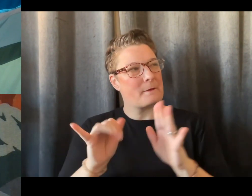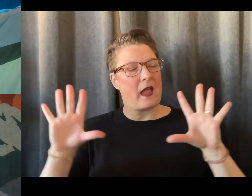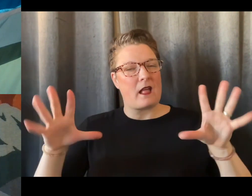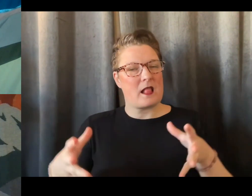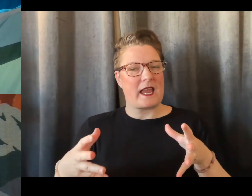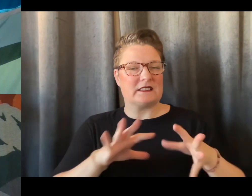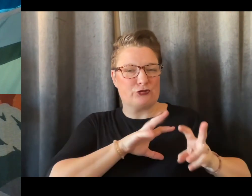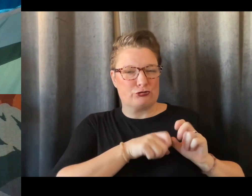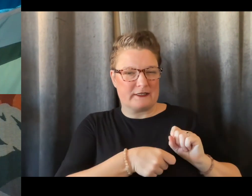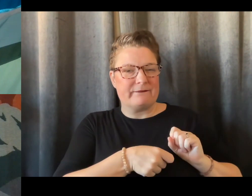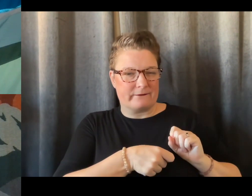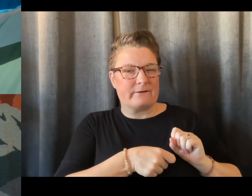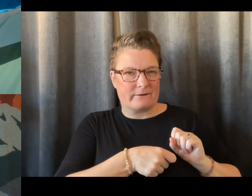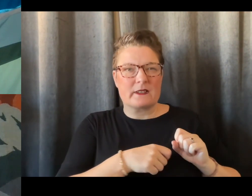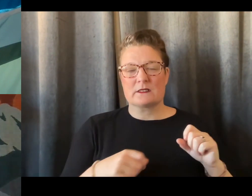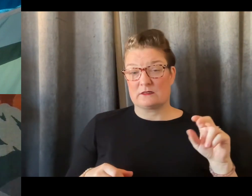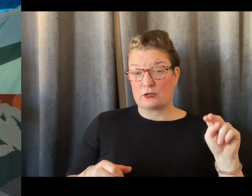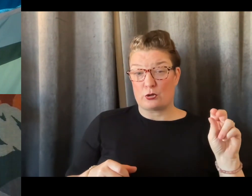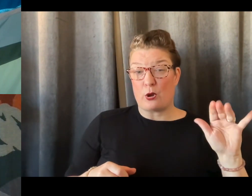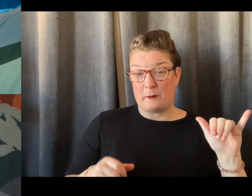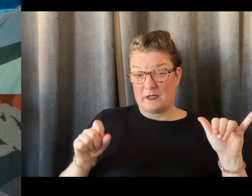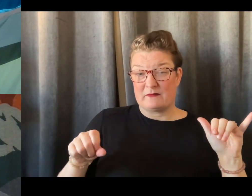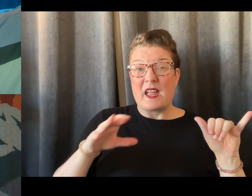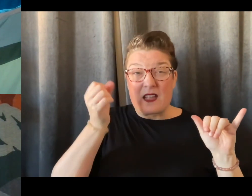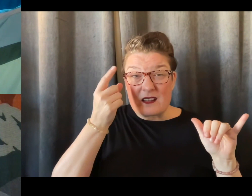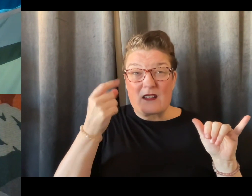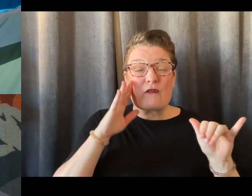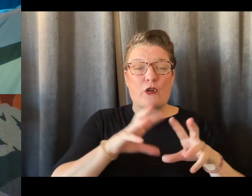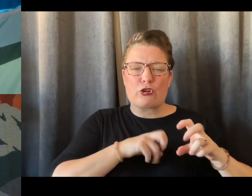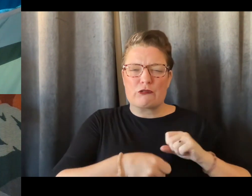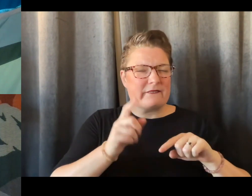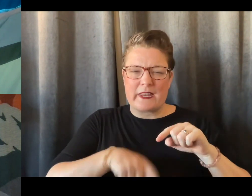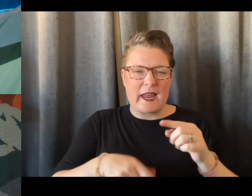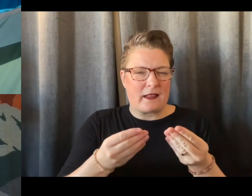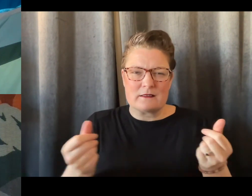Nomy: Yeah, and for inconsolable grief, which has been very